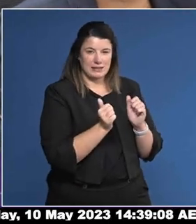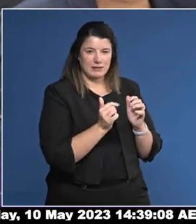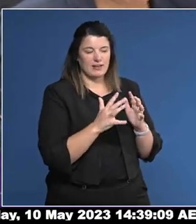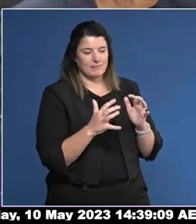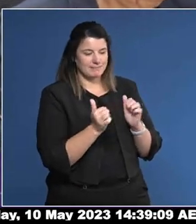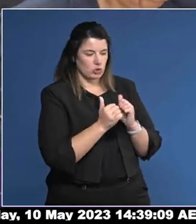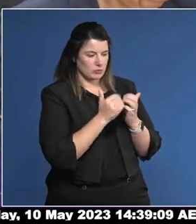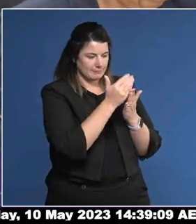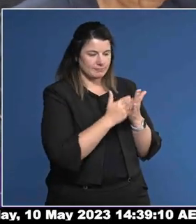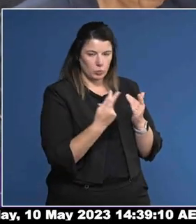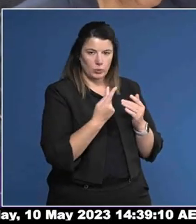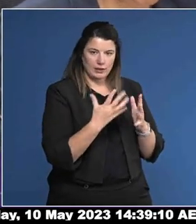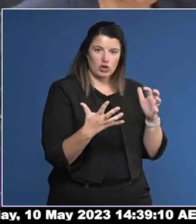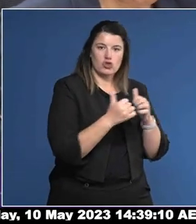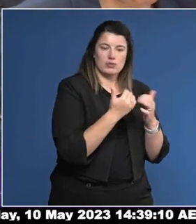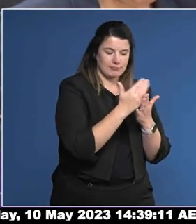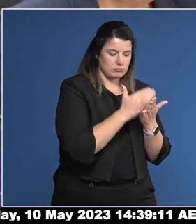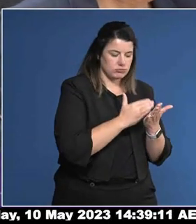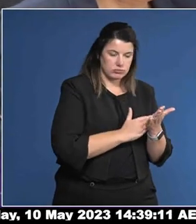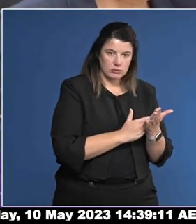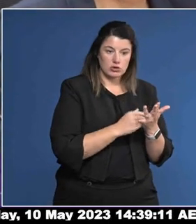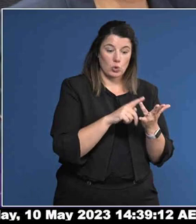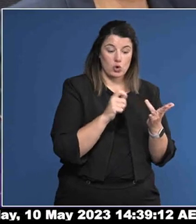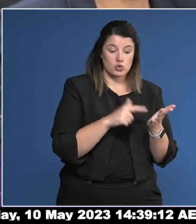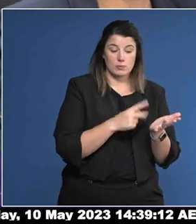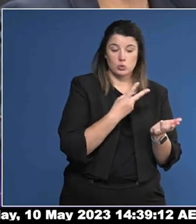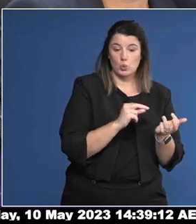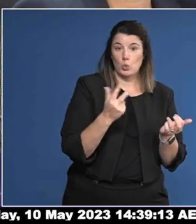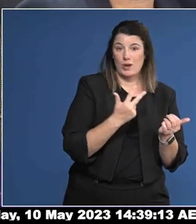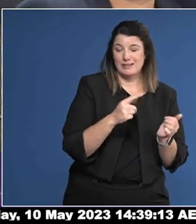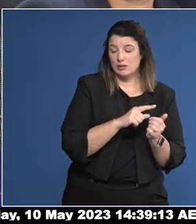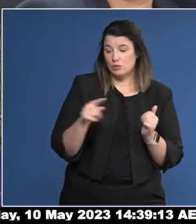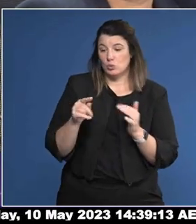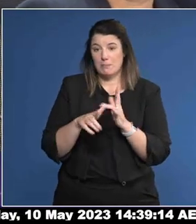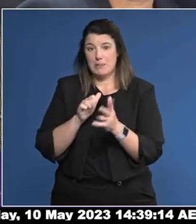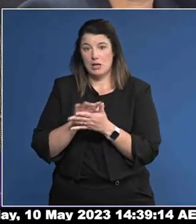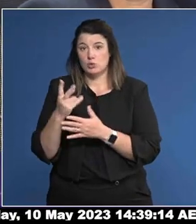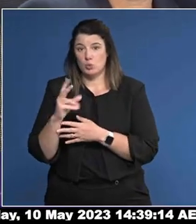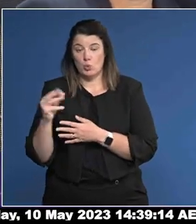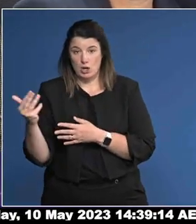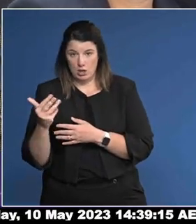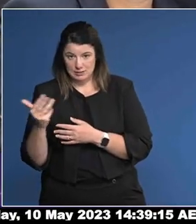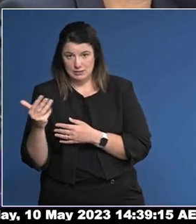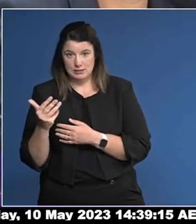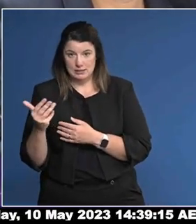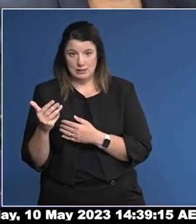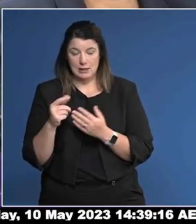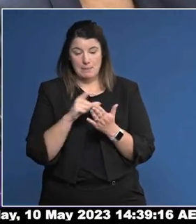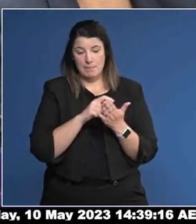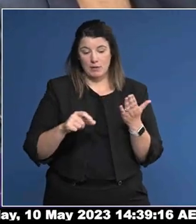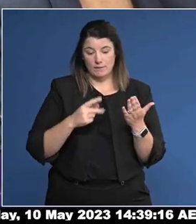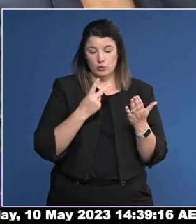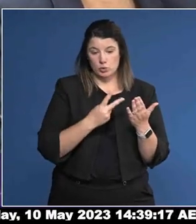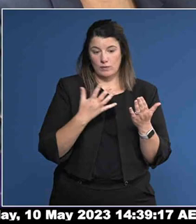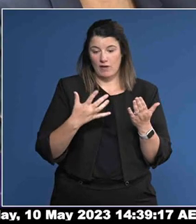facts relevant to the period October 2018 to March 2019, which is paragraphs 251 to 297,